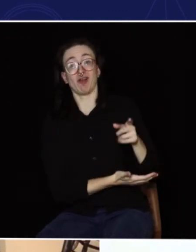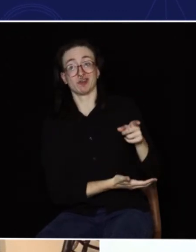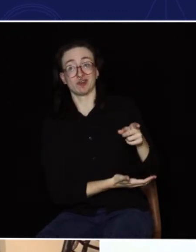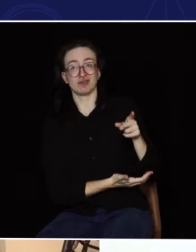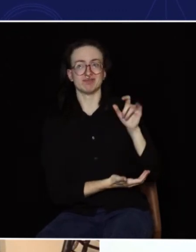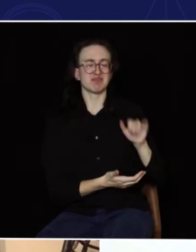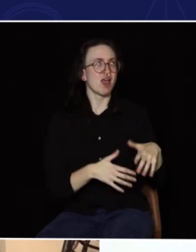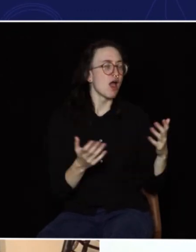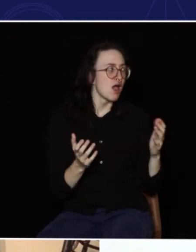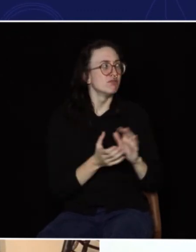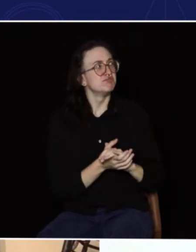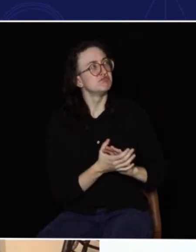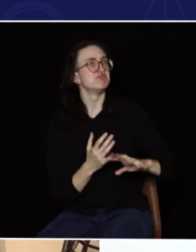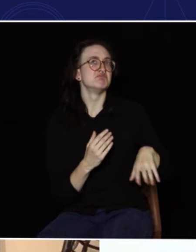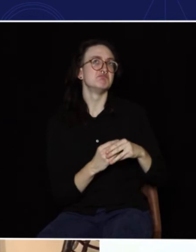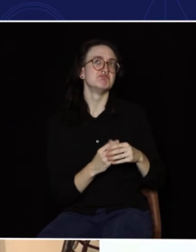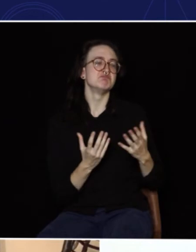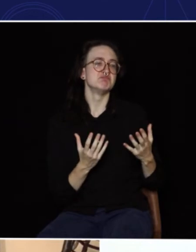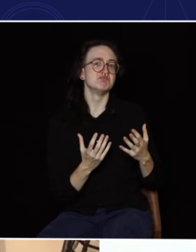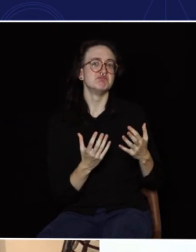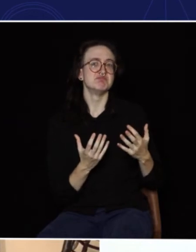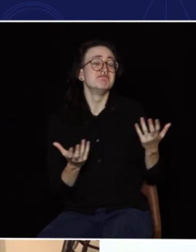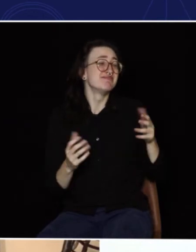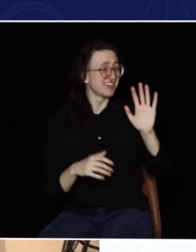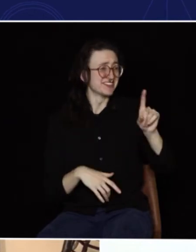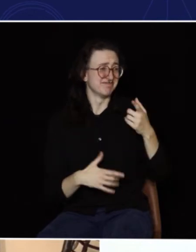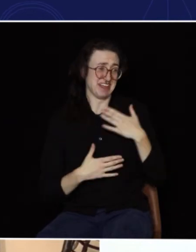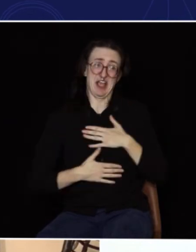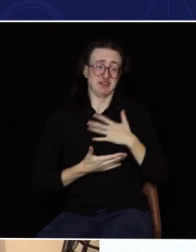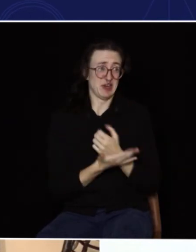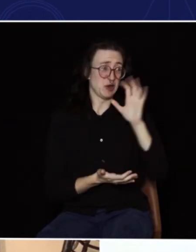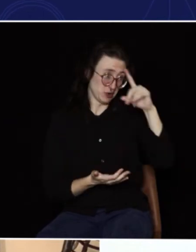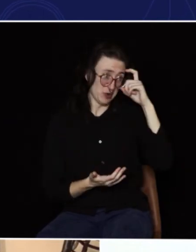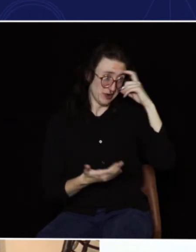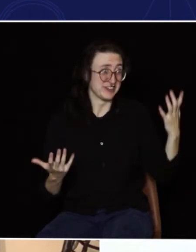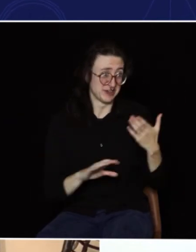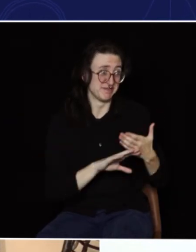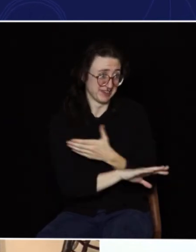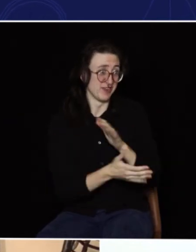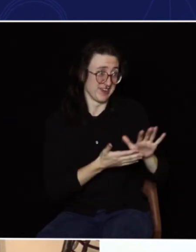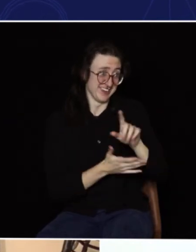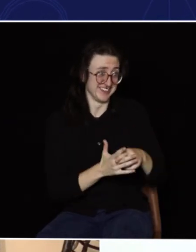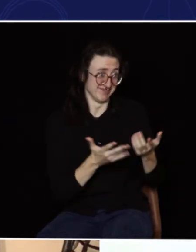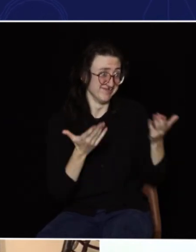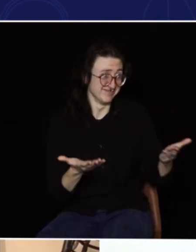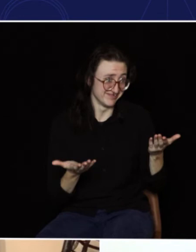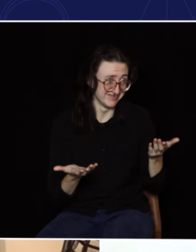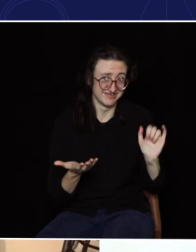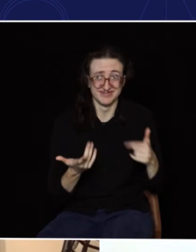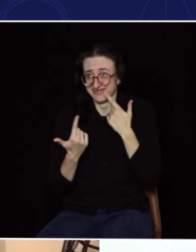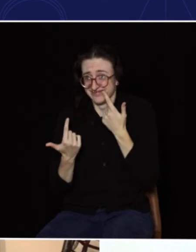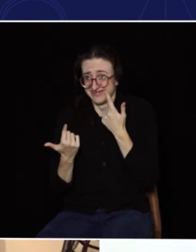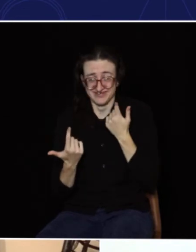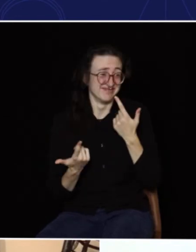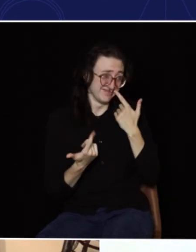Um...I would say...just enjoy your summer [BOTH LAUGH], before for your freshman year, in general.